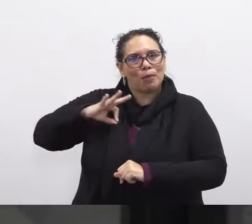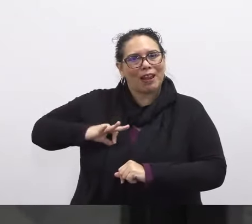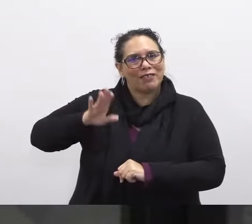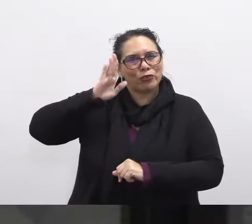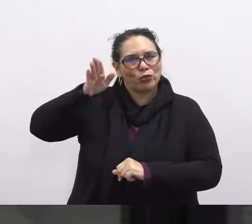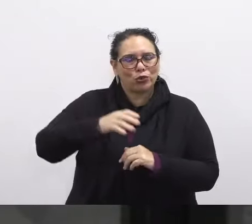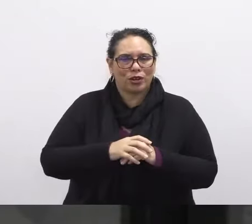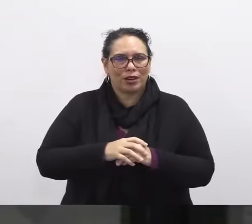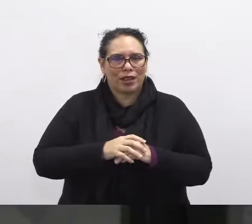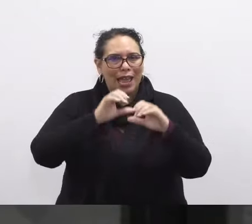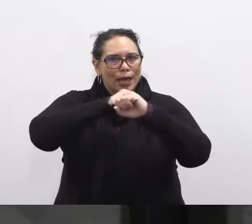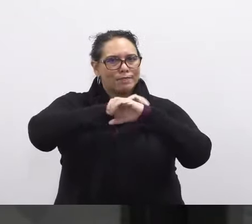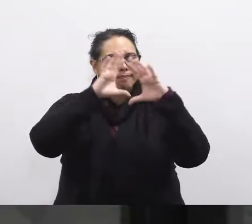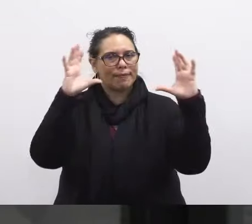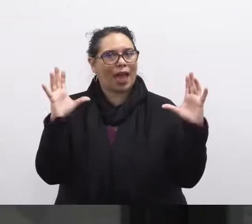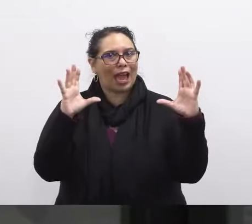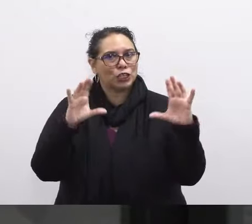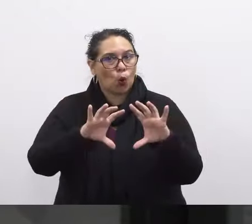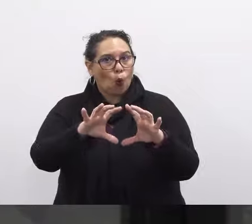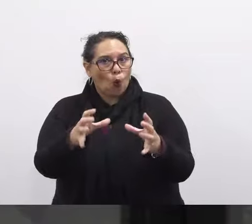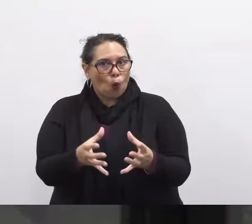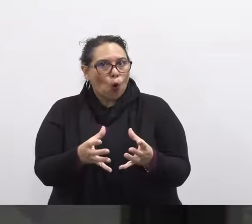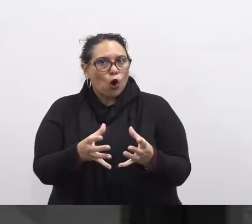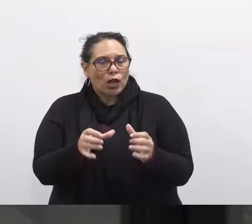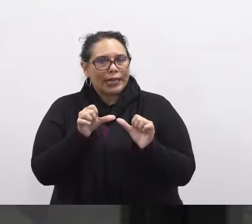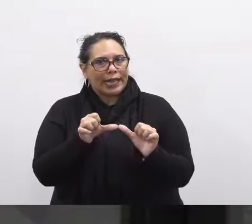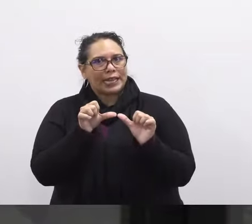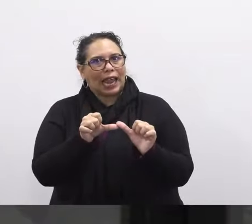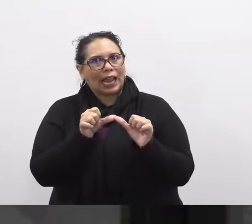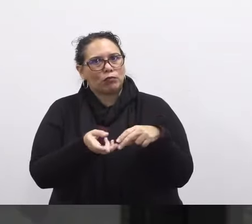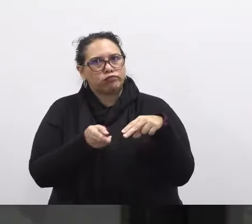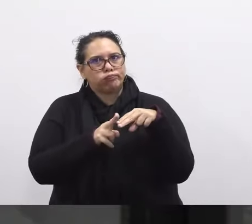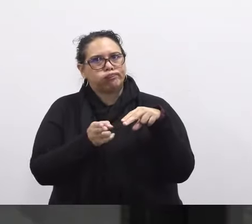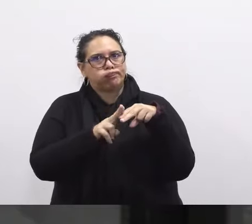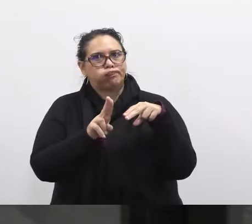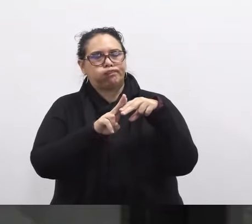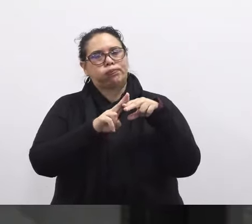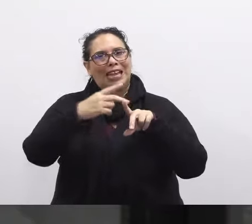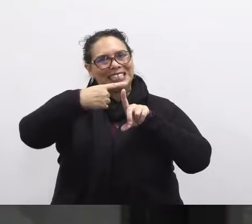Imagine our world with this continuously rising temperature and maybe even one day,